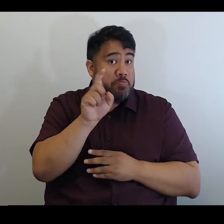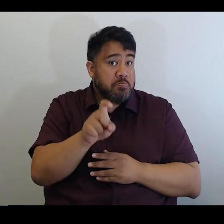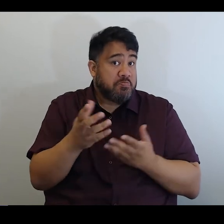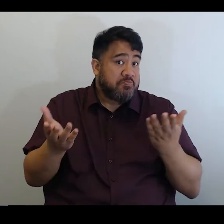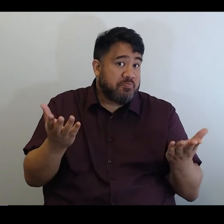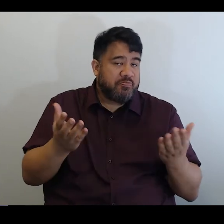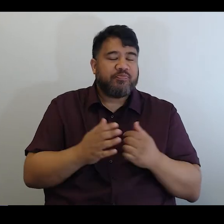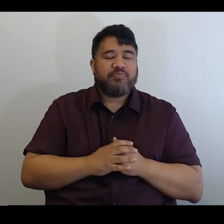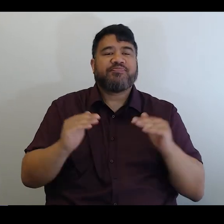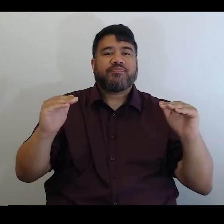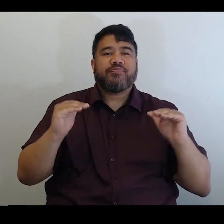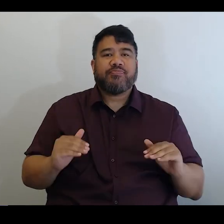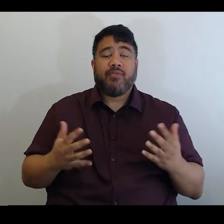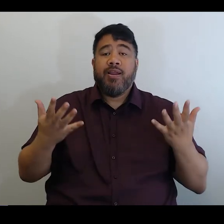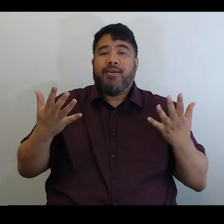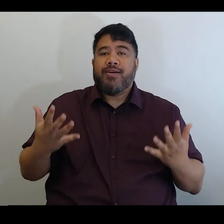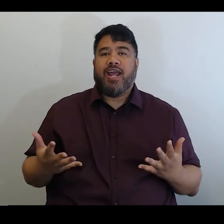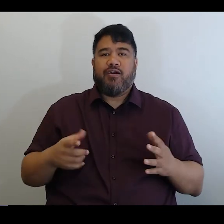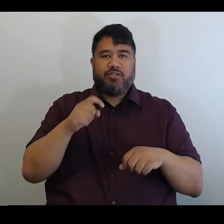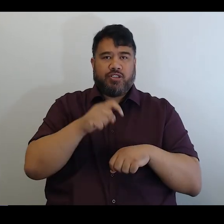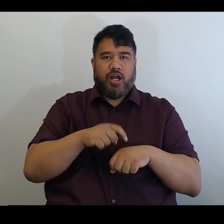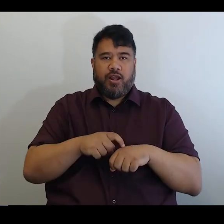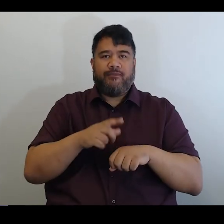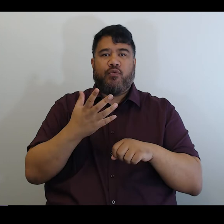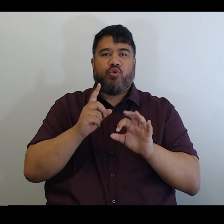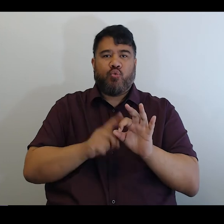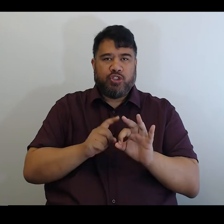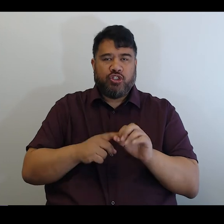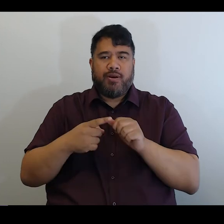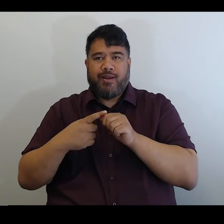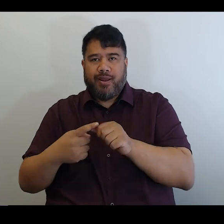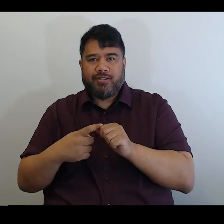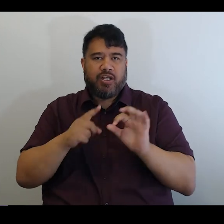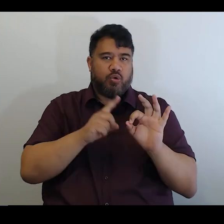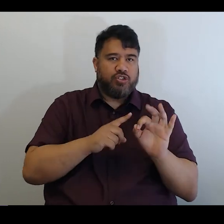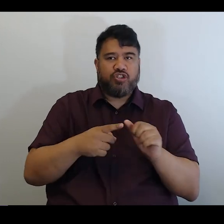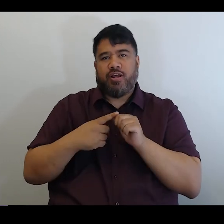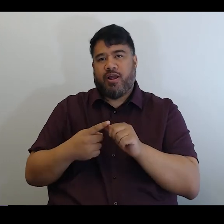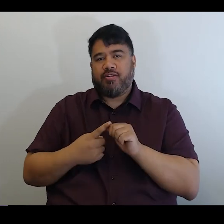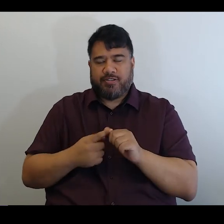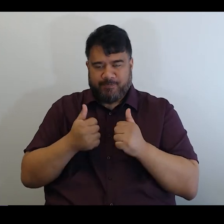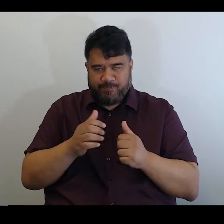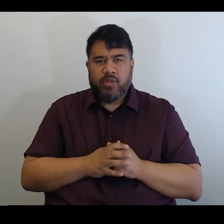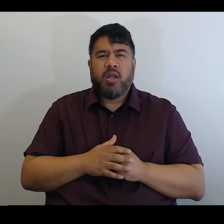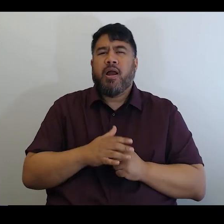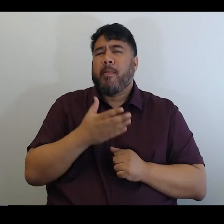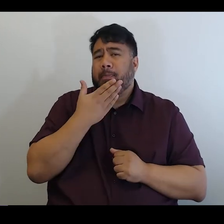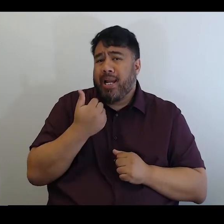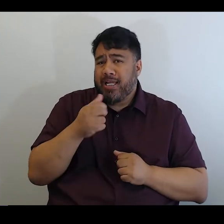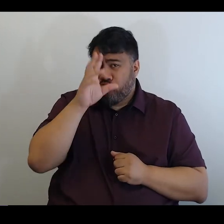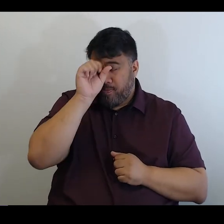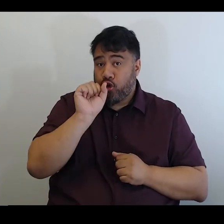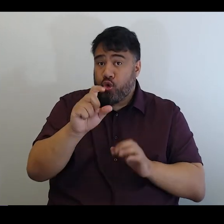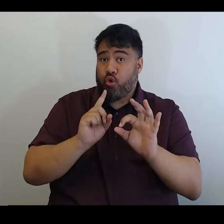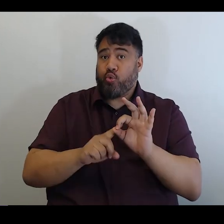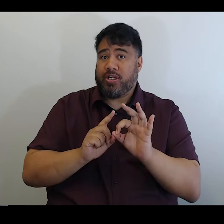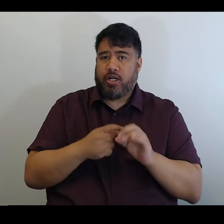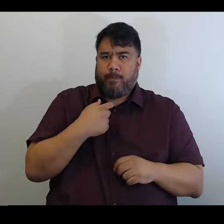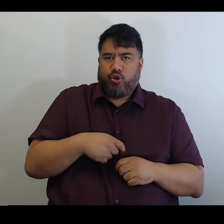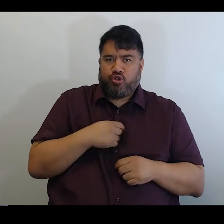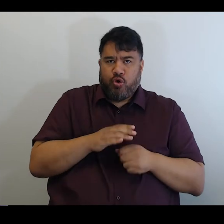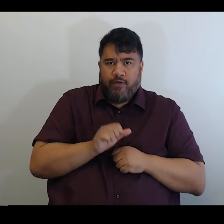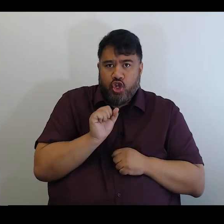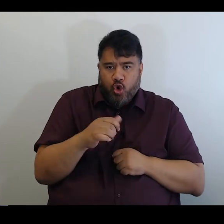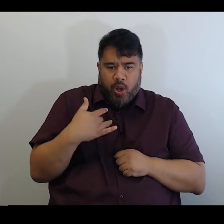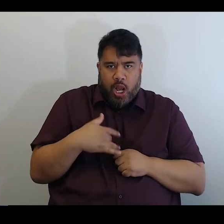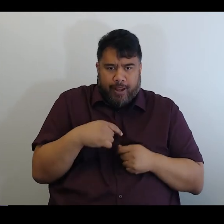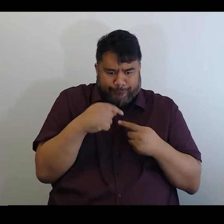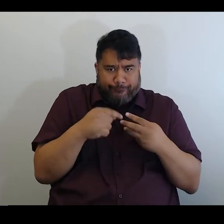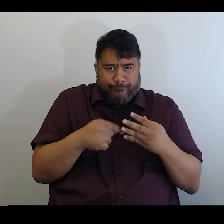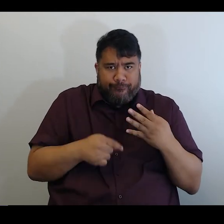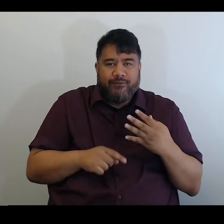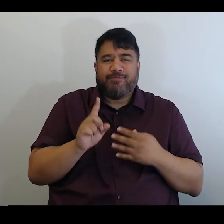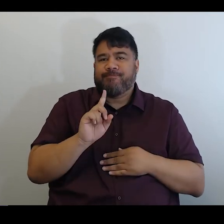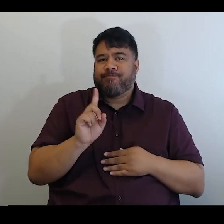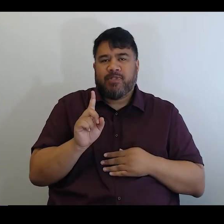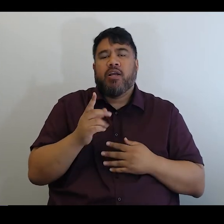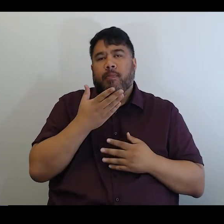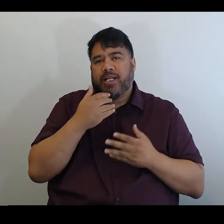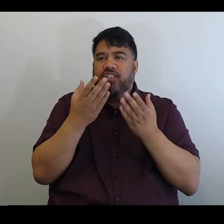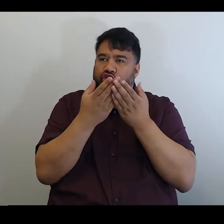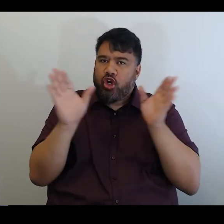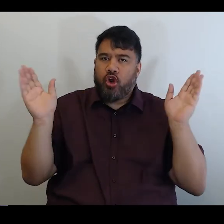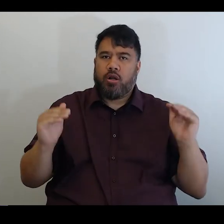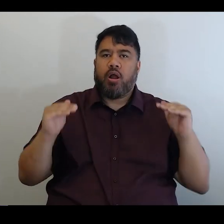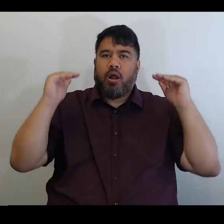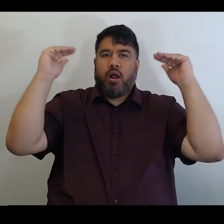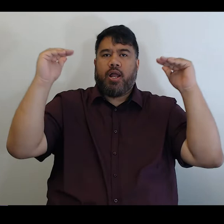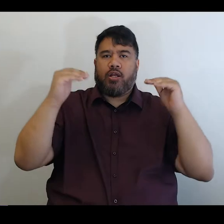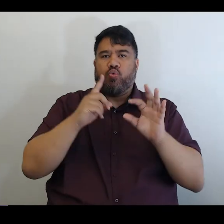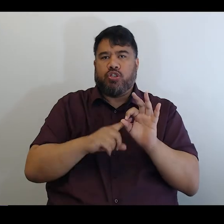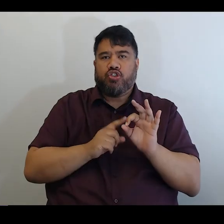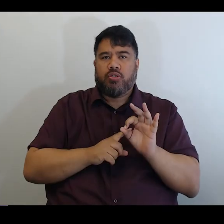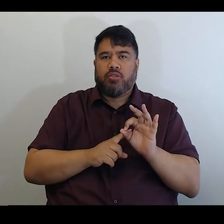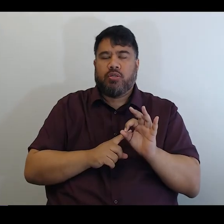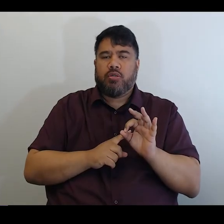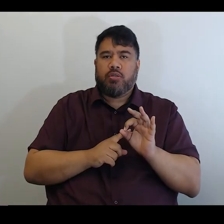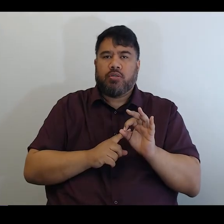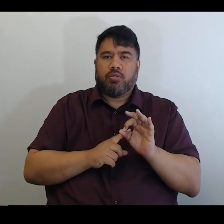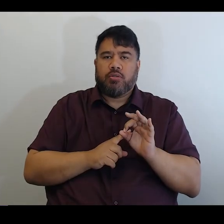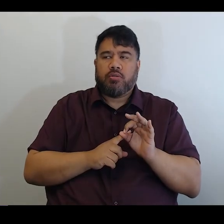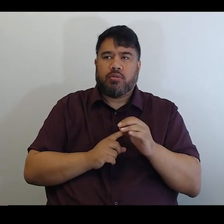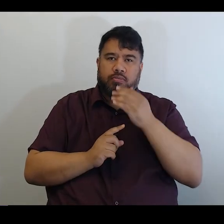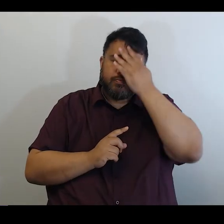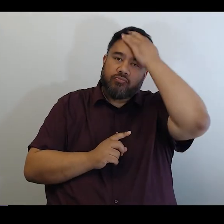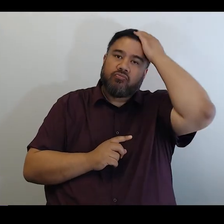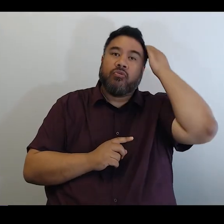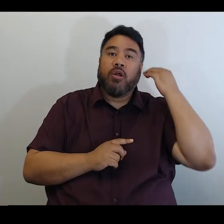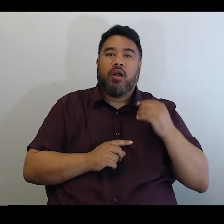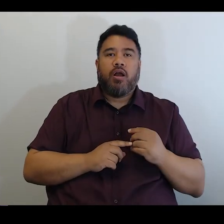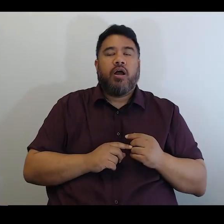Please keep your questions focused around Whaikaha broadly as Paula won't be able to answer any personal questions around support. And as I mentioned, I don't suppose that we’ll probably have time for all the questions that people want to ask,